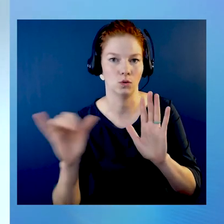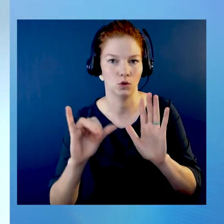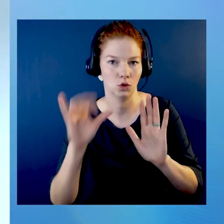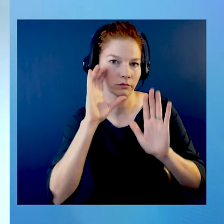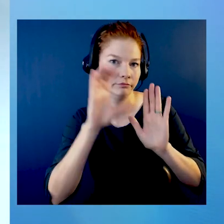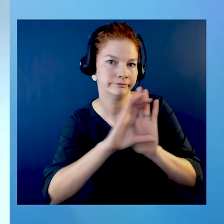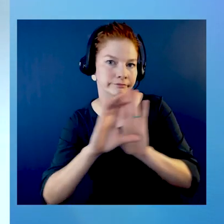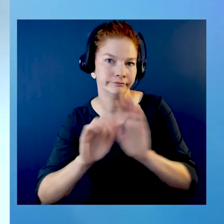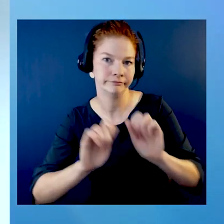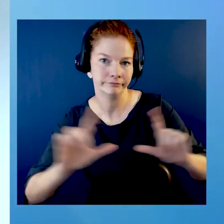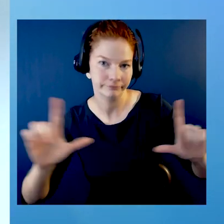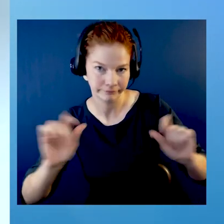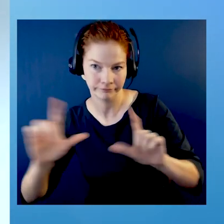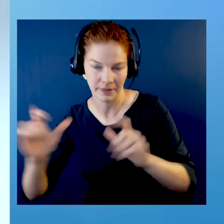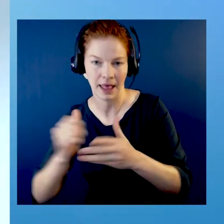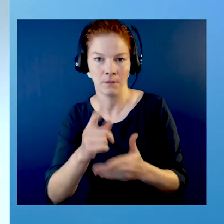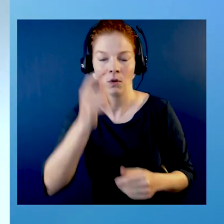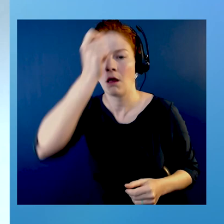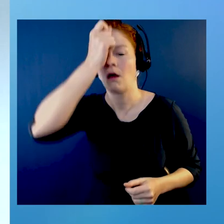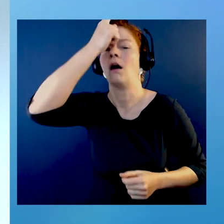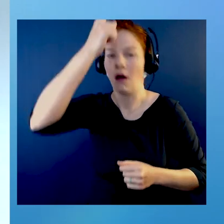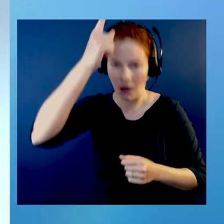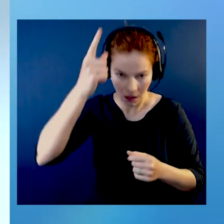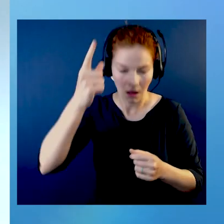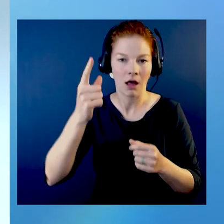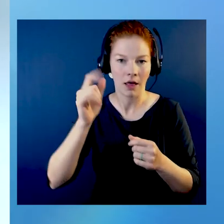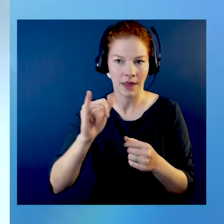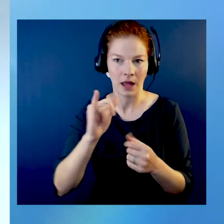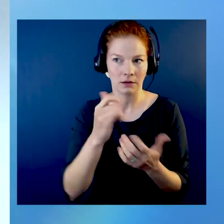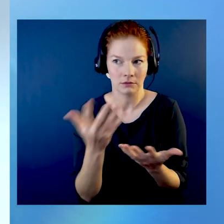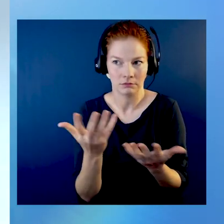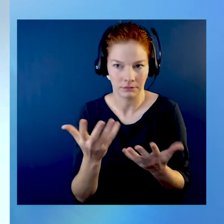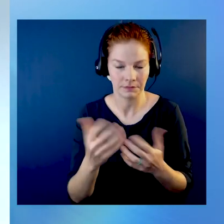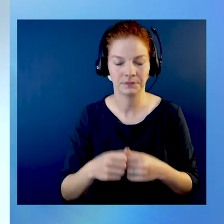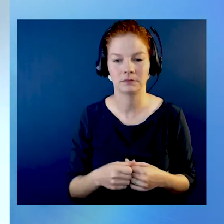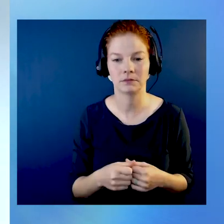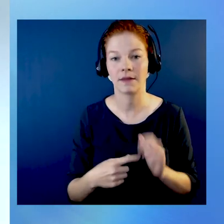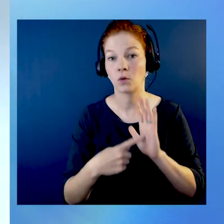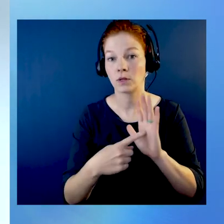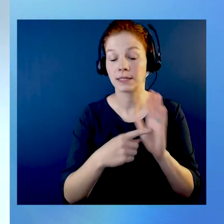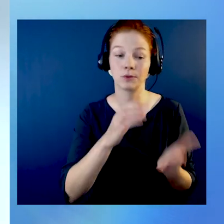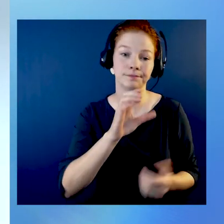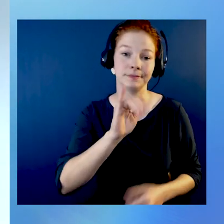show it in context. An example would be in maybe city and urban planning.